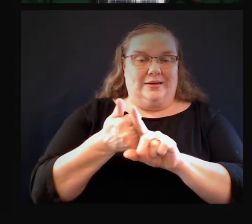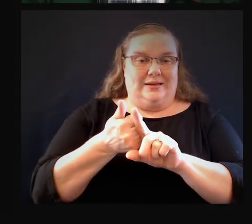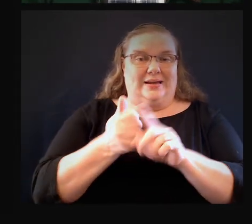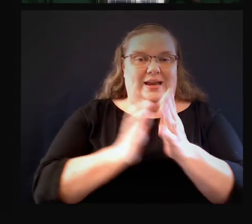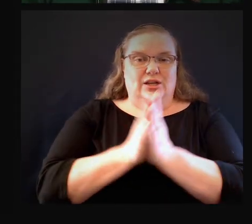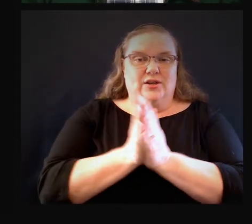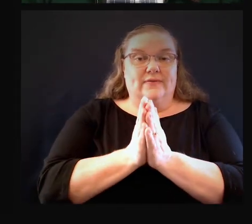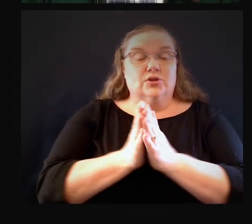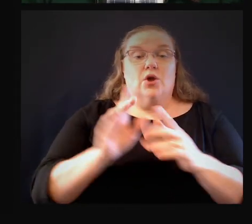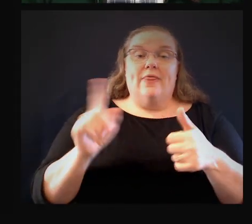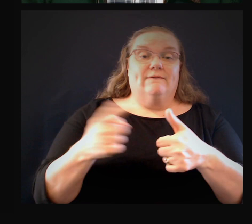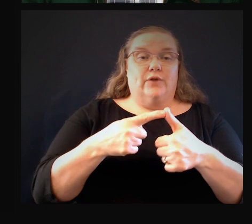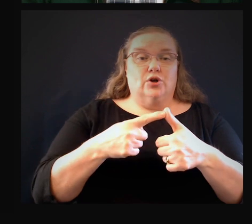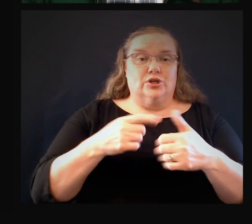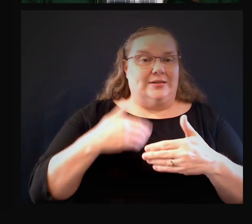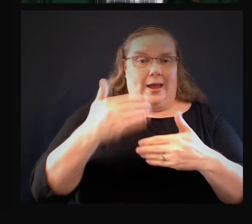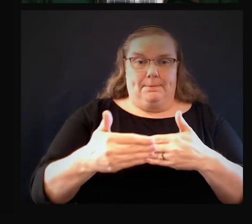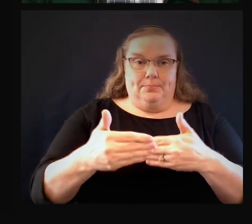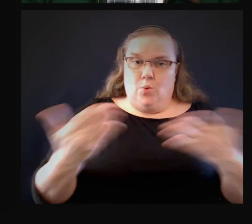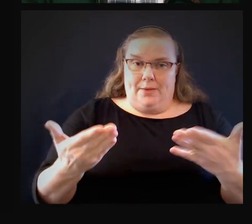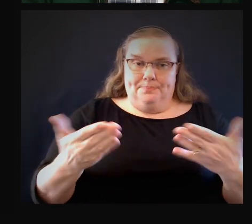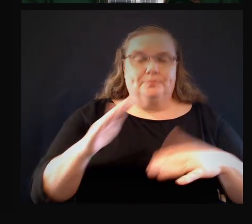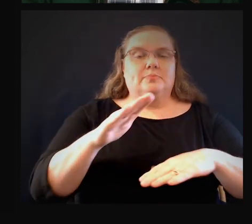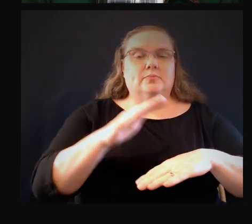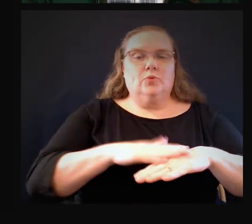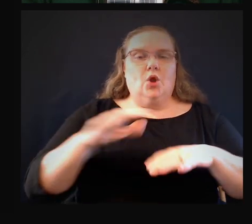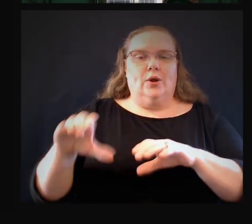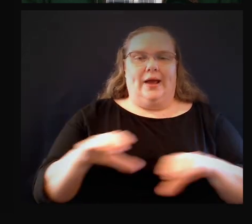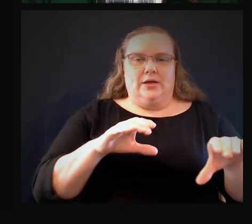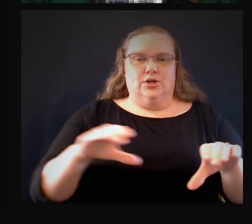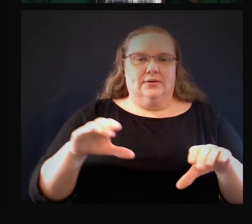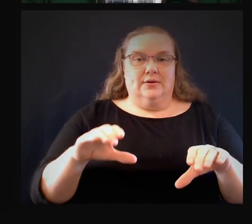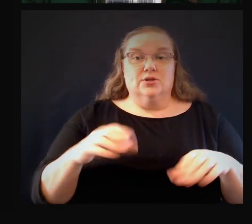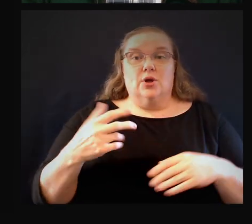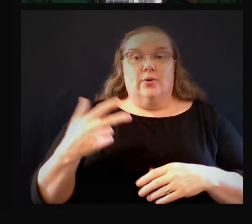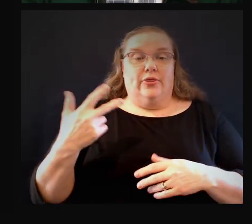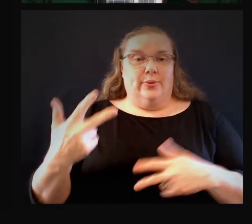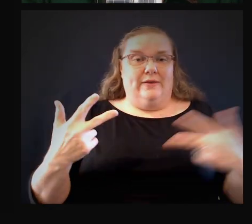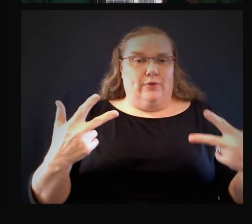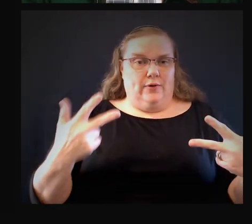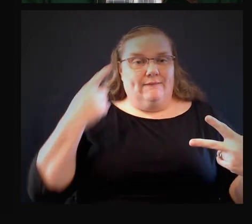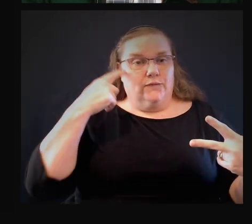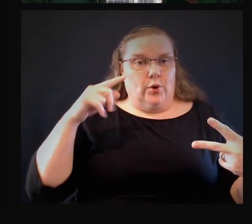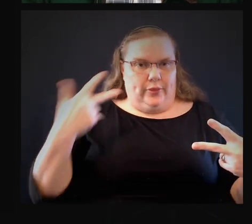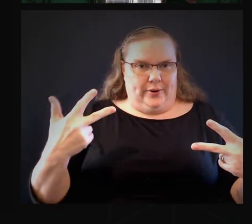The first step on our sustainability journey at 343 was a call to action from Trista Patterson,